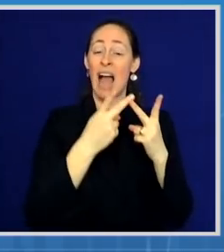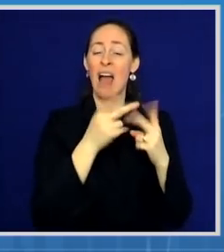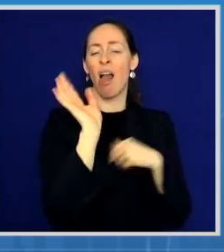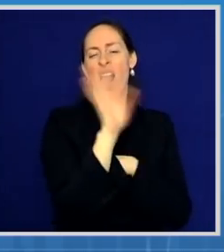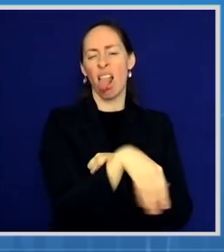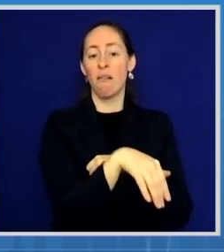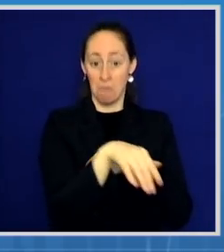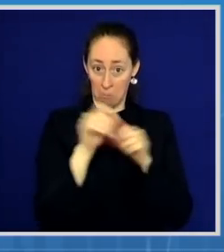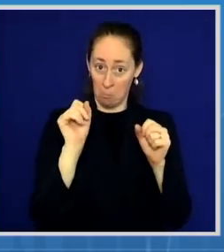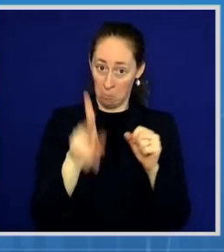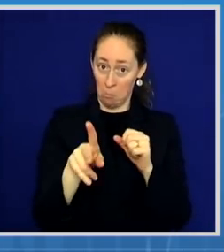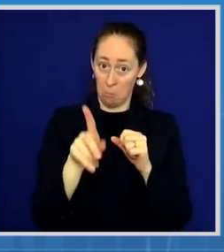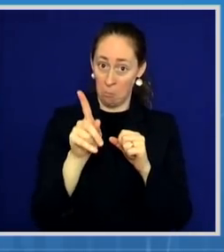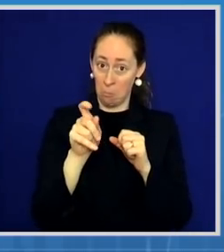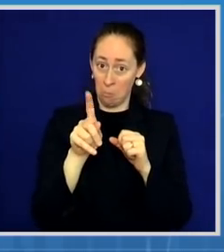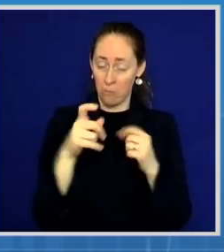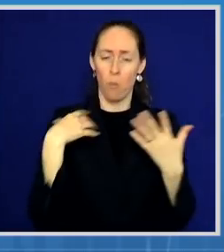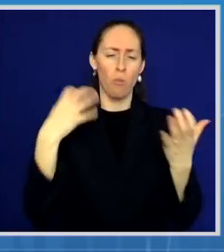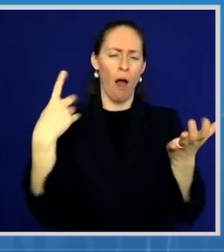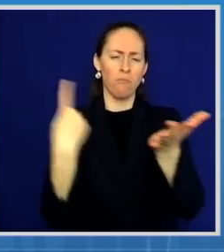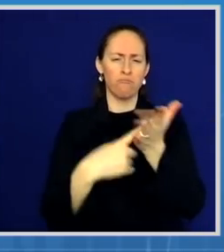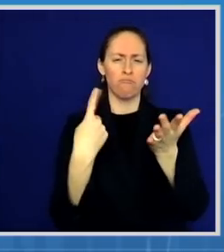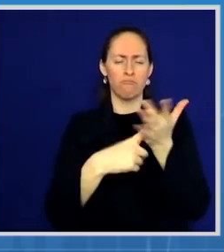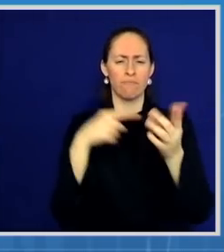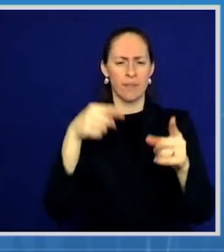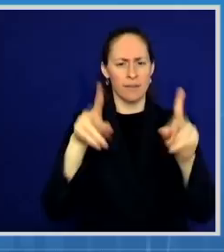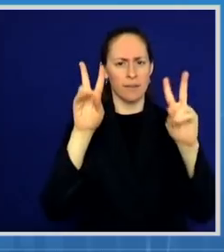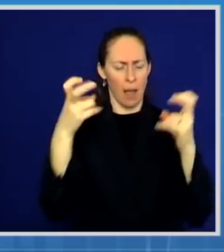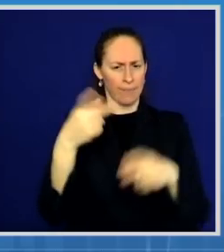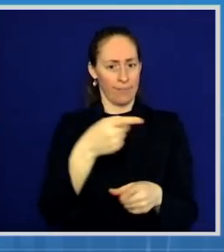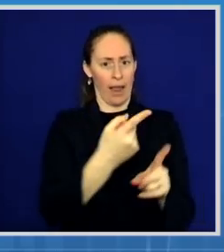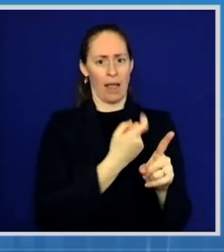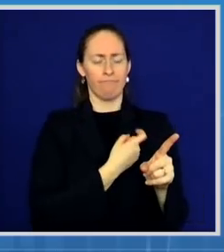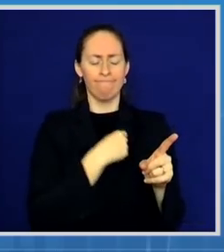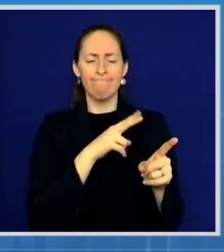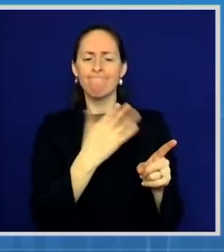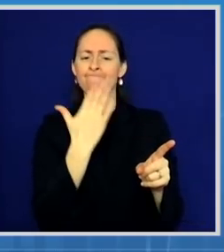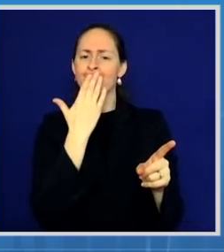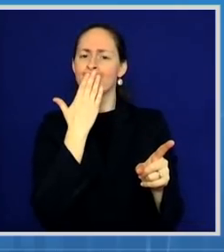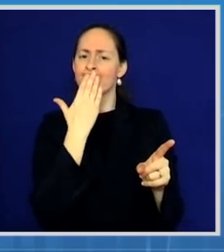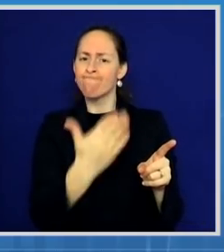addressing this issue, because now, about 8 percent of people estimated